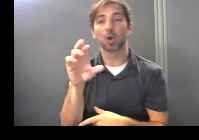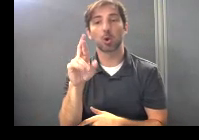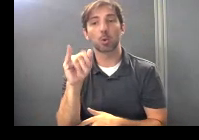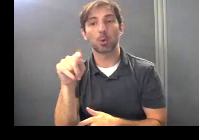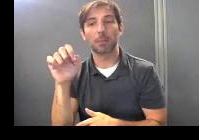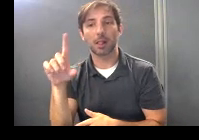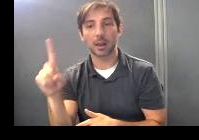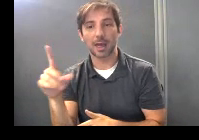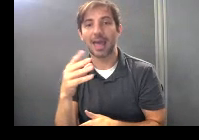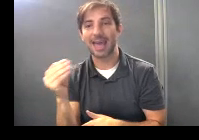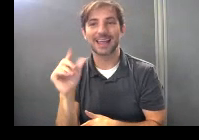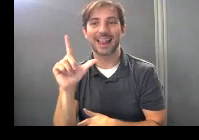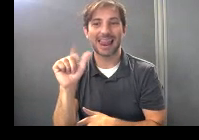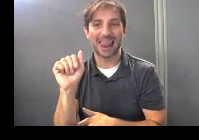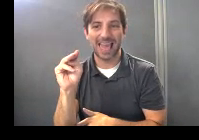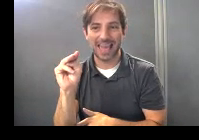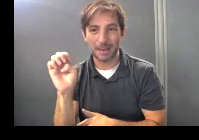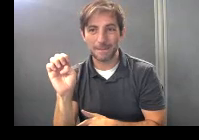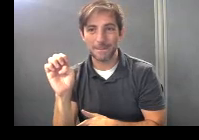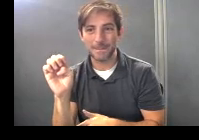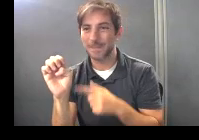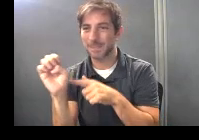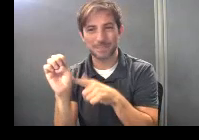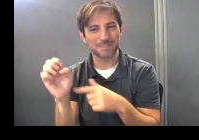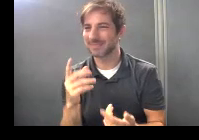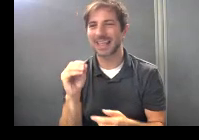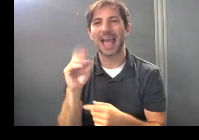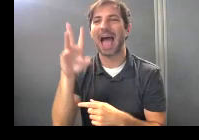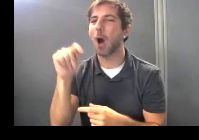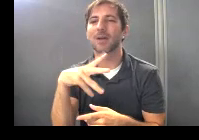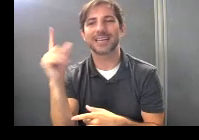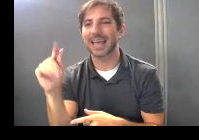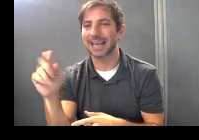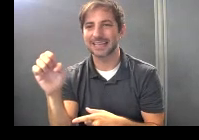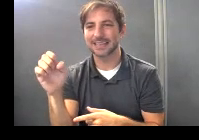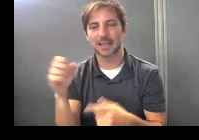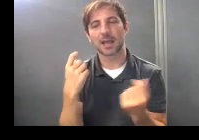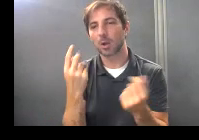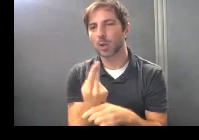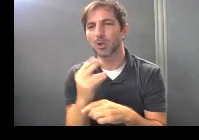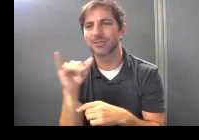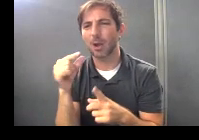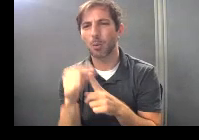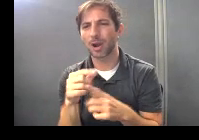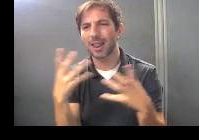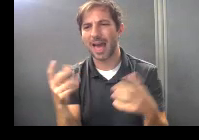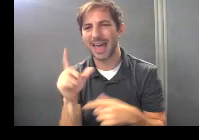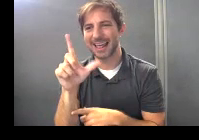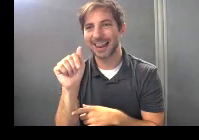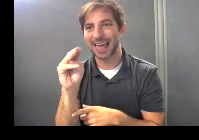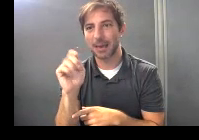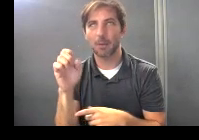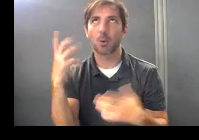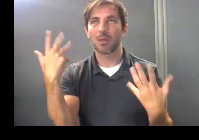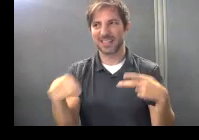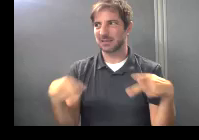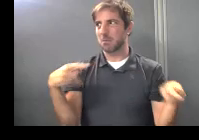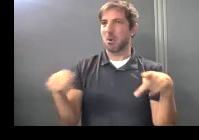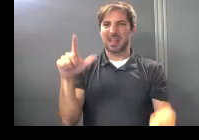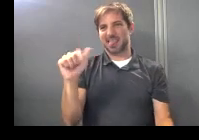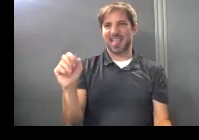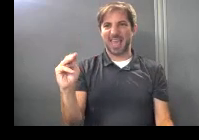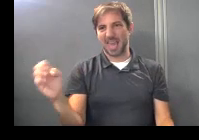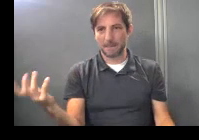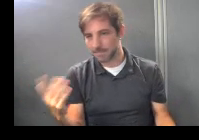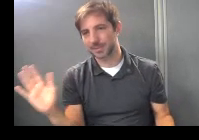WE USE LAME A LOT IN NON-DISABILITY RELATED CONVERSATION LIKE THIS PARTY IS LAME.